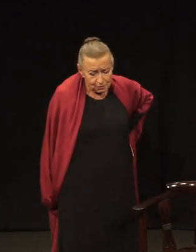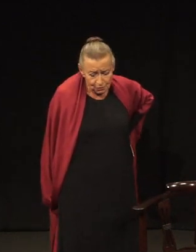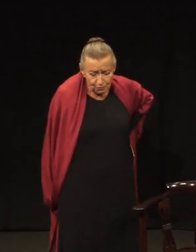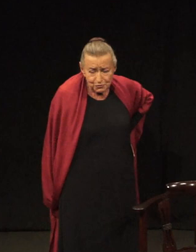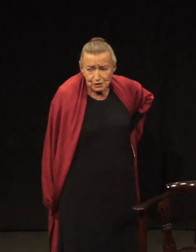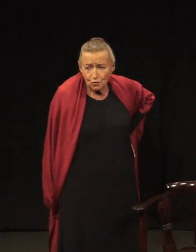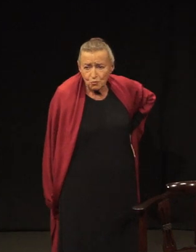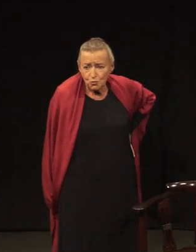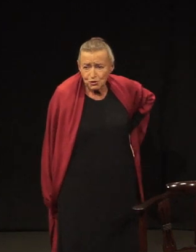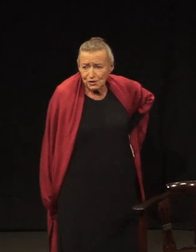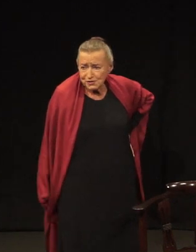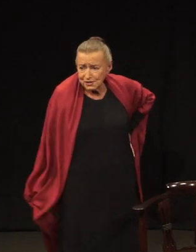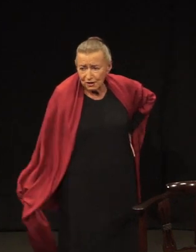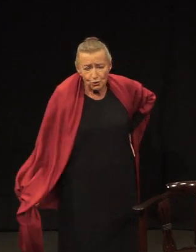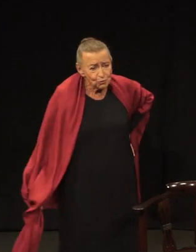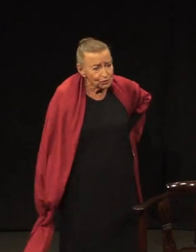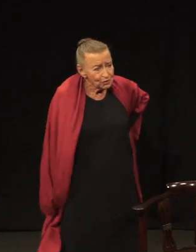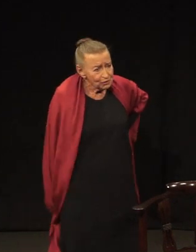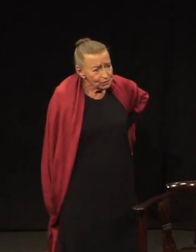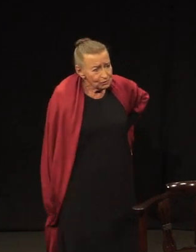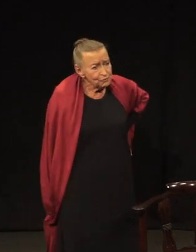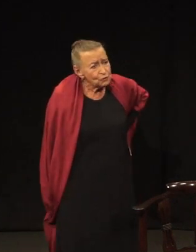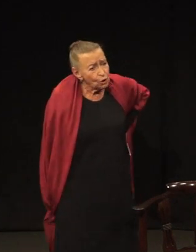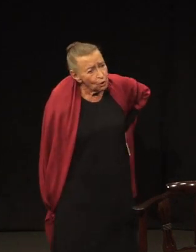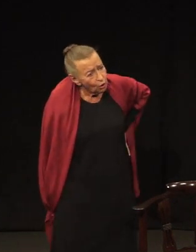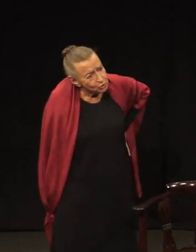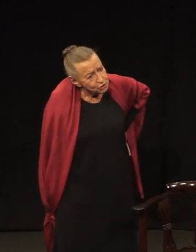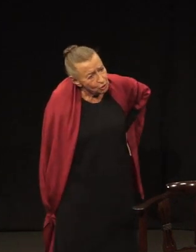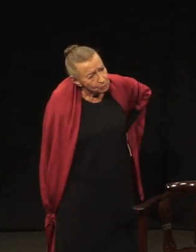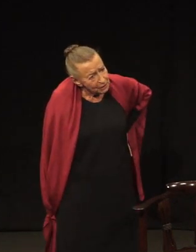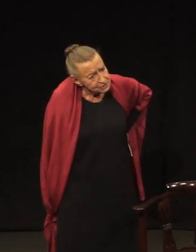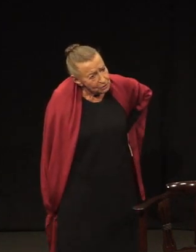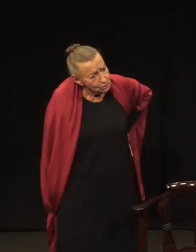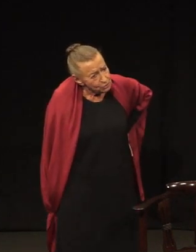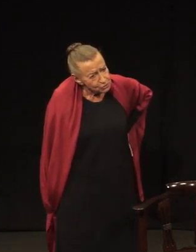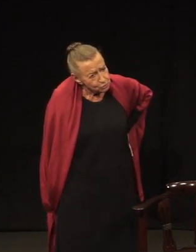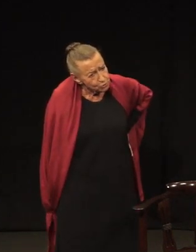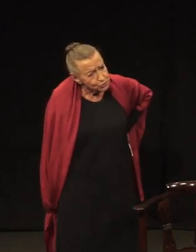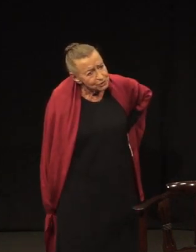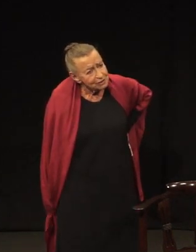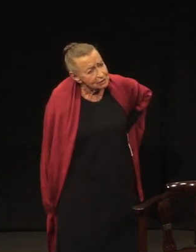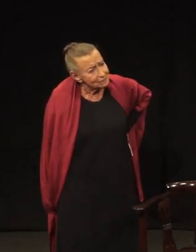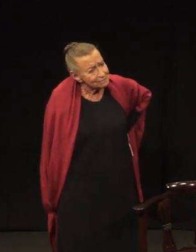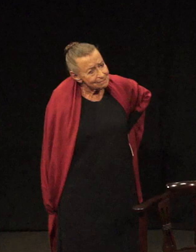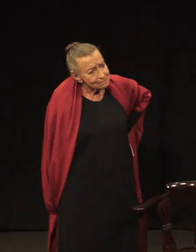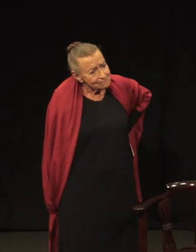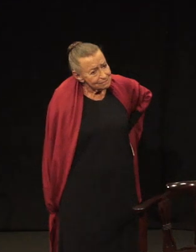once he'd pocketed what he'd been given, would glance to either side and,